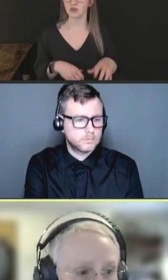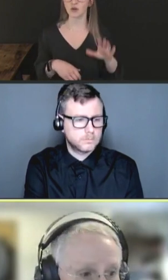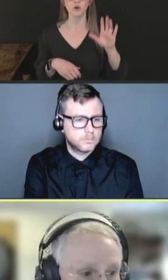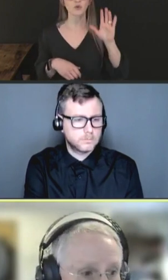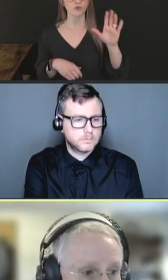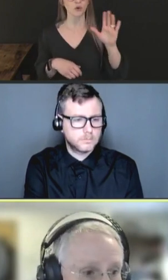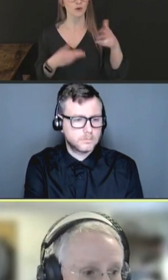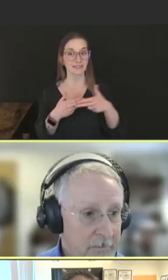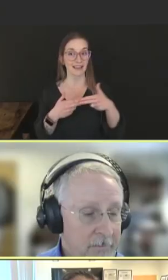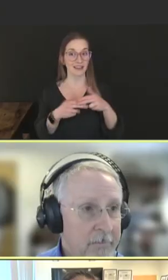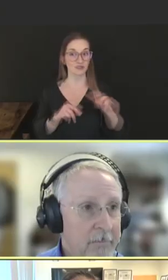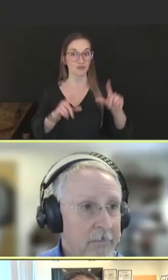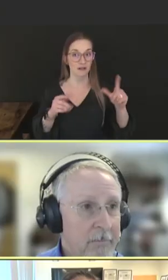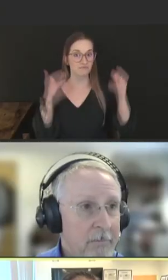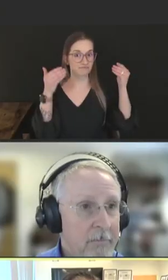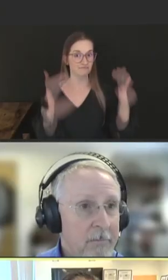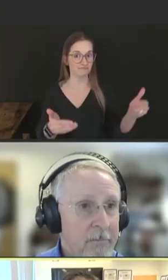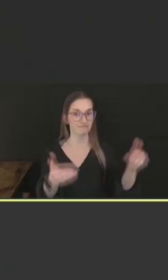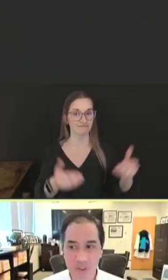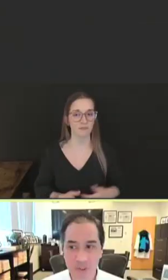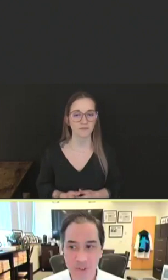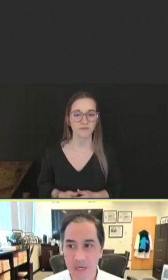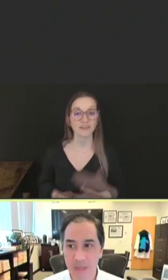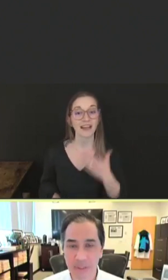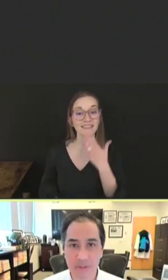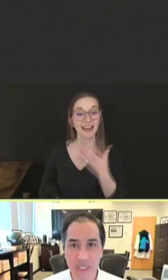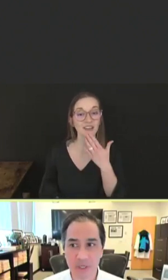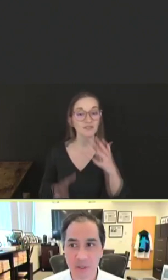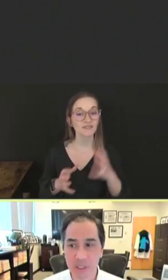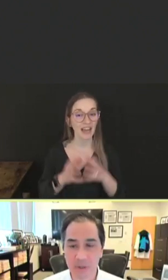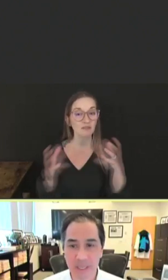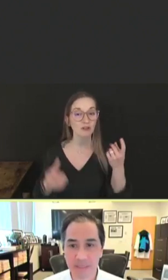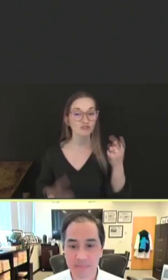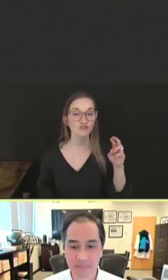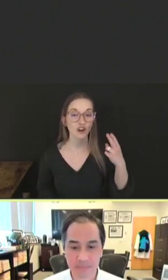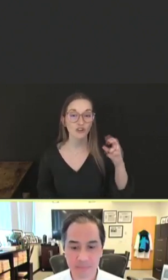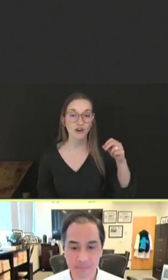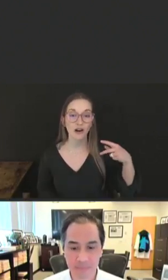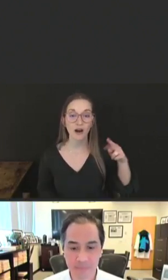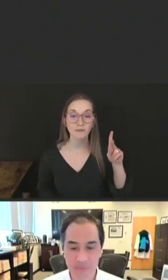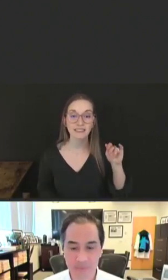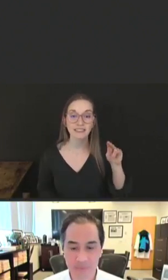Dan Barouch: Thank you very much, Dr. Hopkins. Can you hear me okay? Robert Hopkins: You are loud and clear.